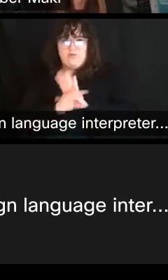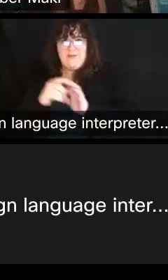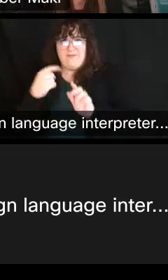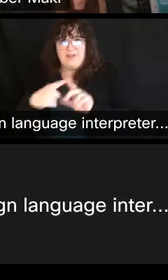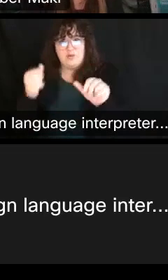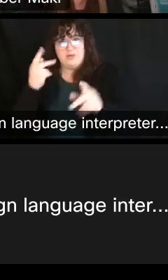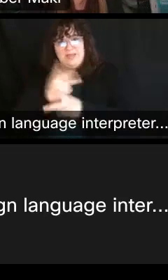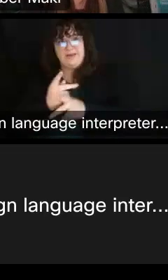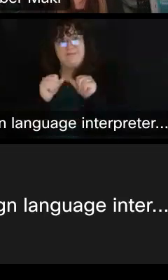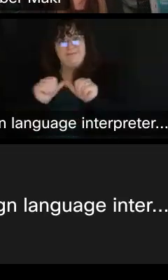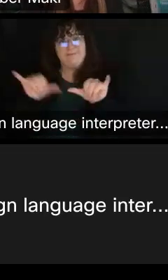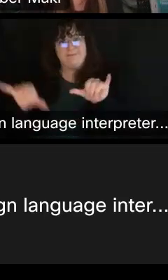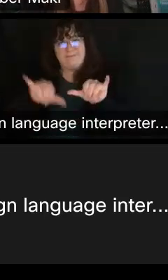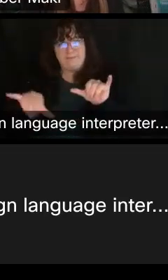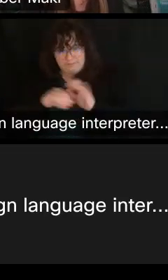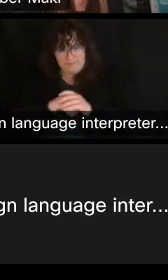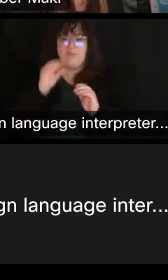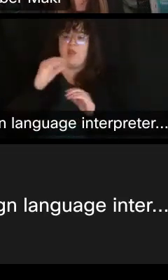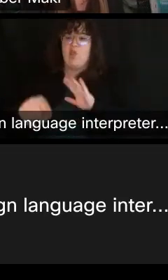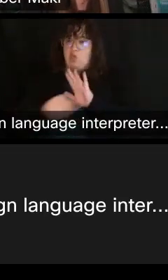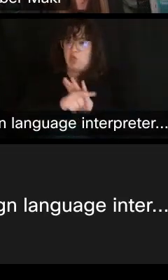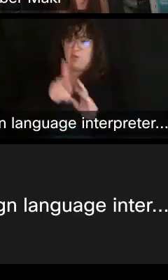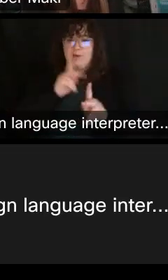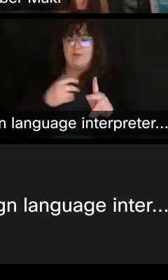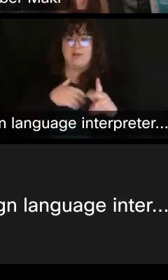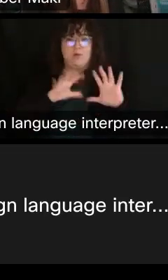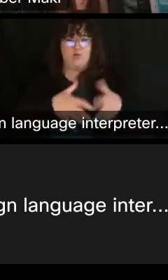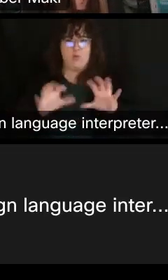Another drawback is, often in these environments people are grouped with others who are also